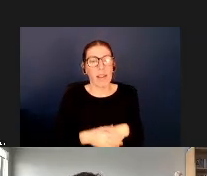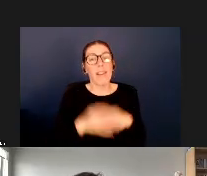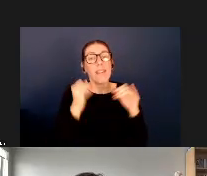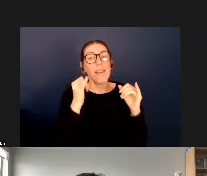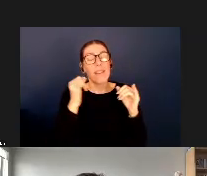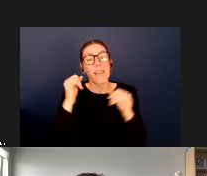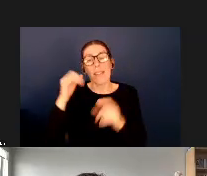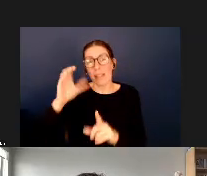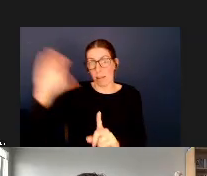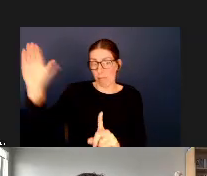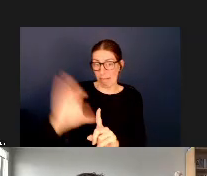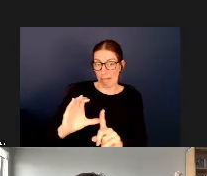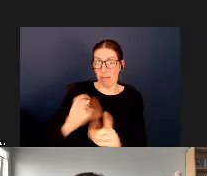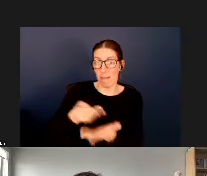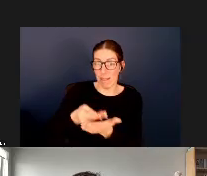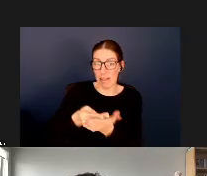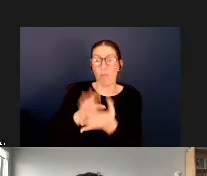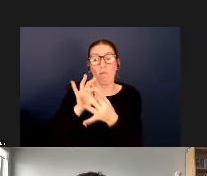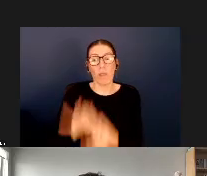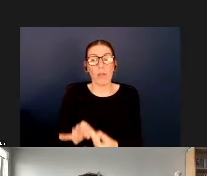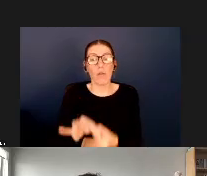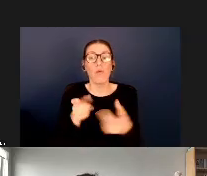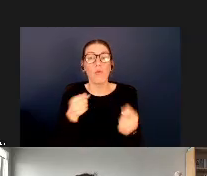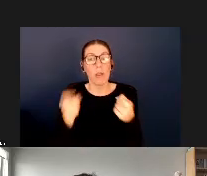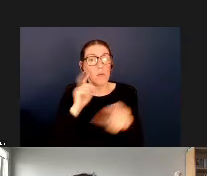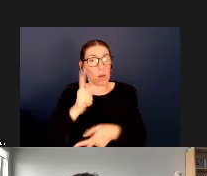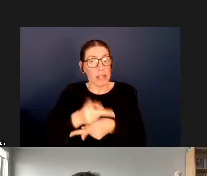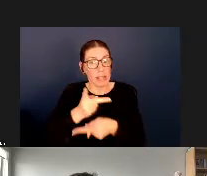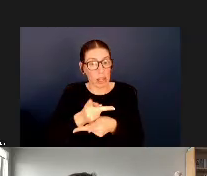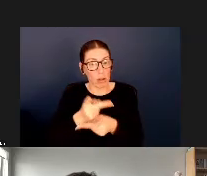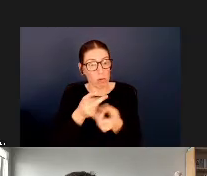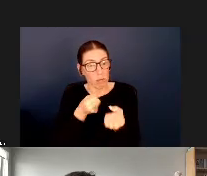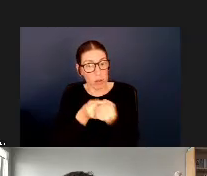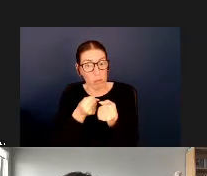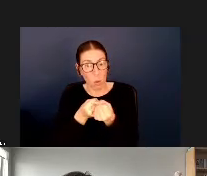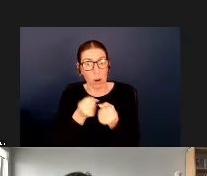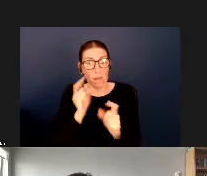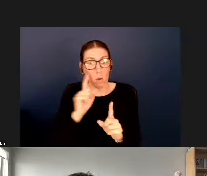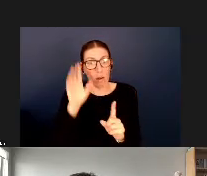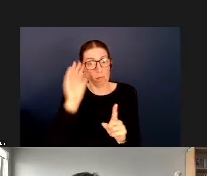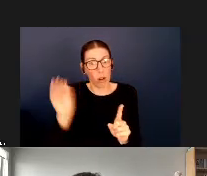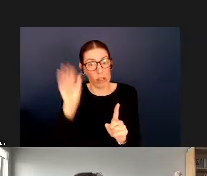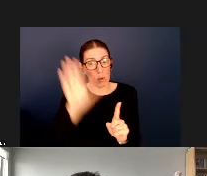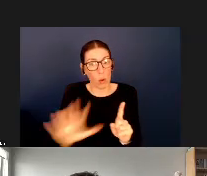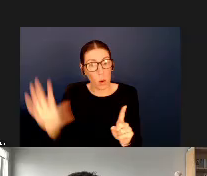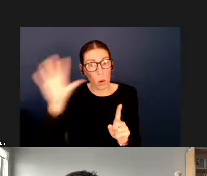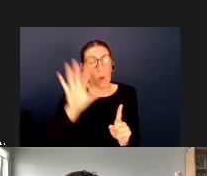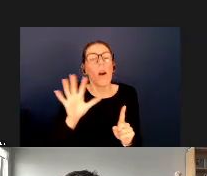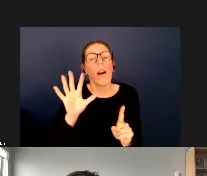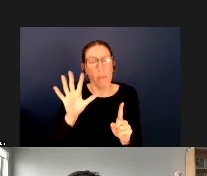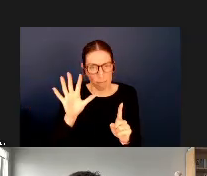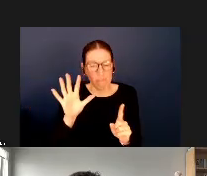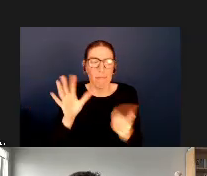management of care supports offered by the Ontario government. It has promise I understand it's it's